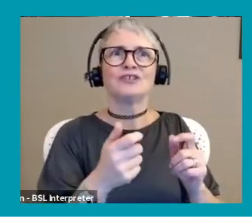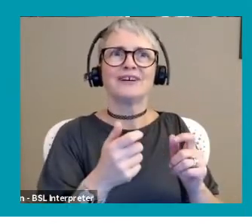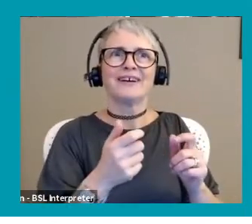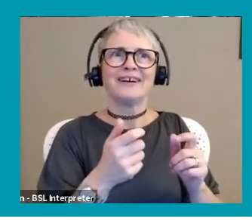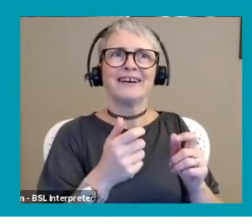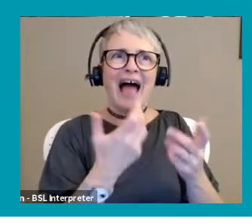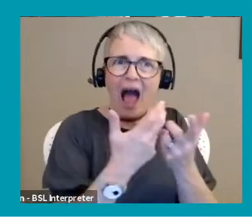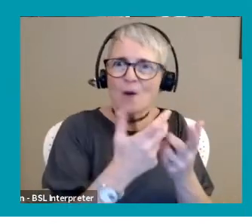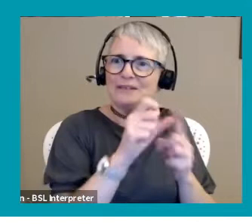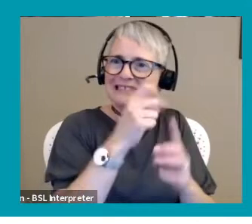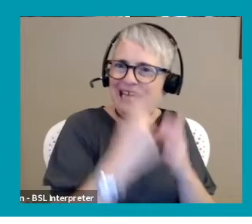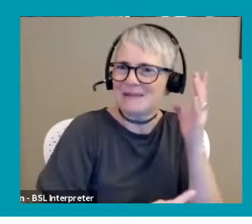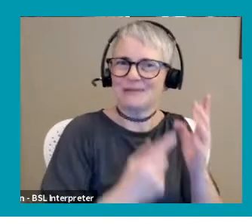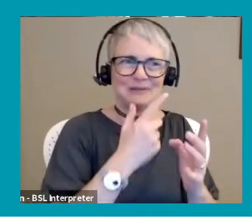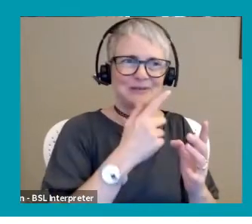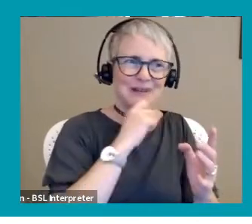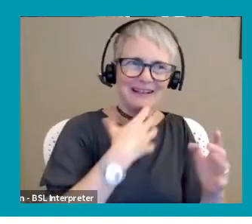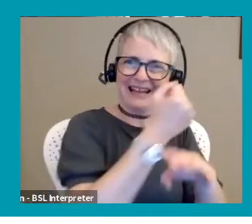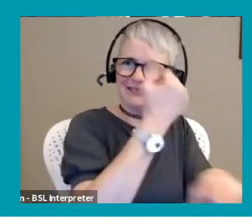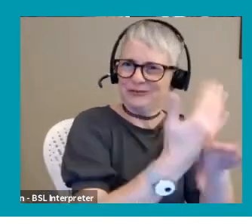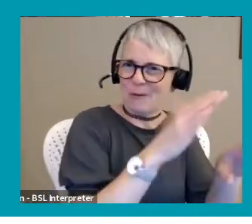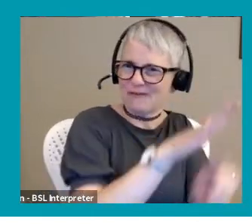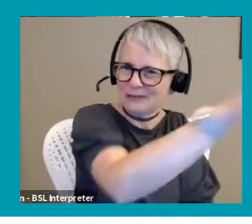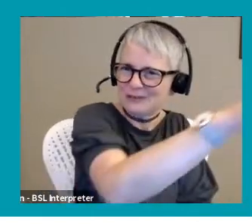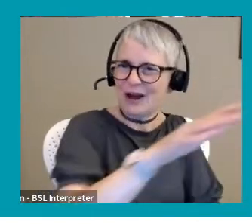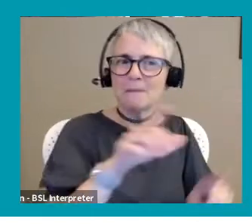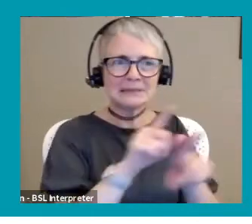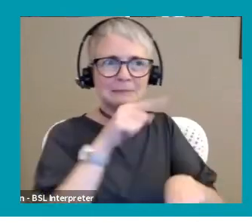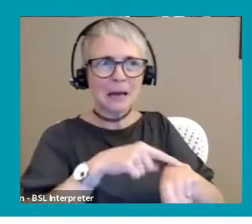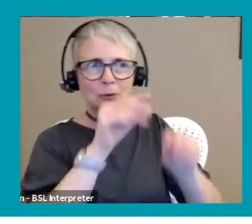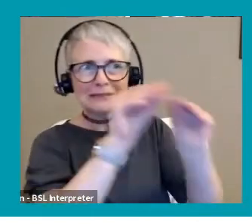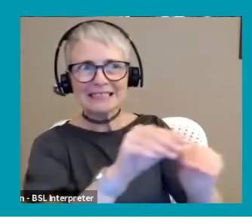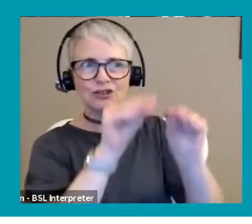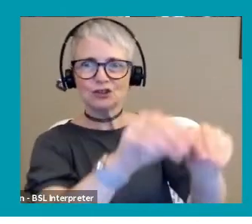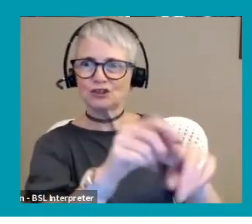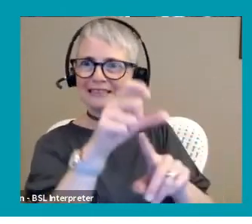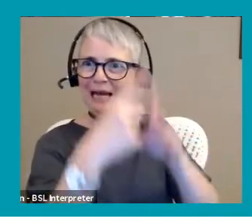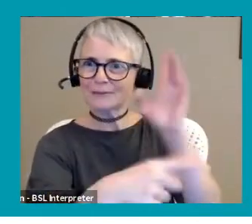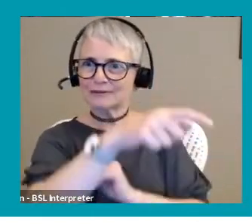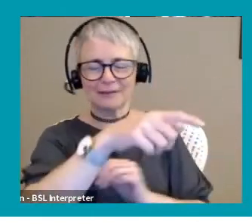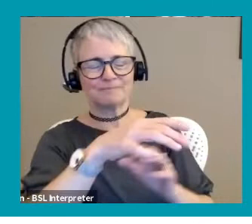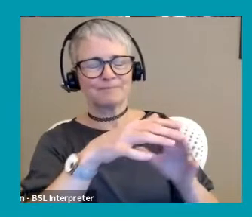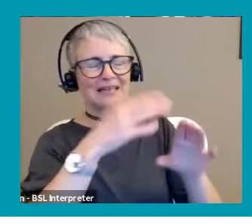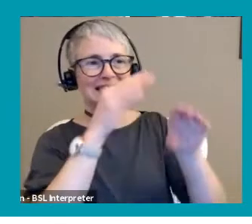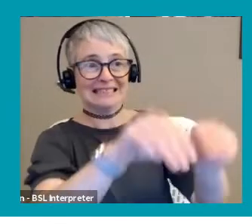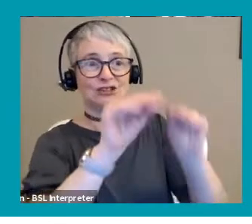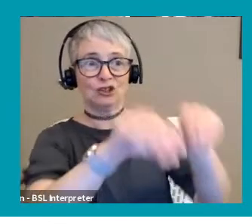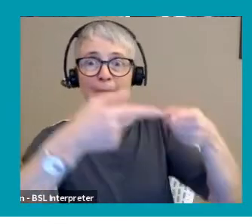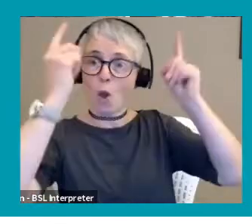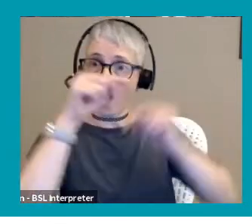And also to teach employers about adjustments and about what their disabled experience is like and it's a way to earn money as well.